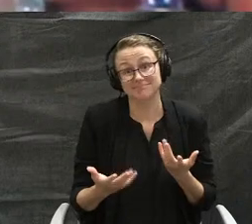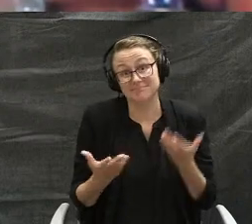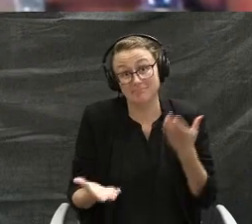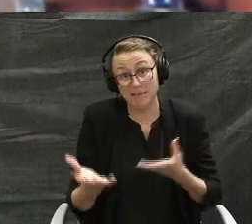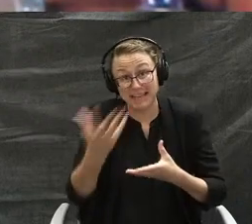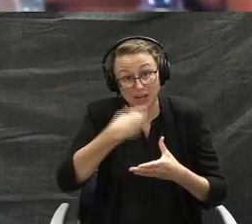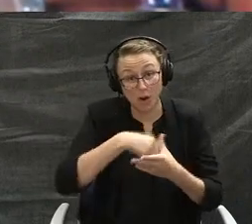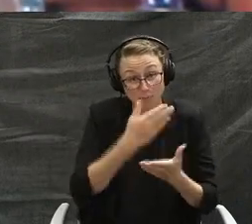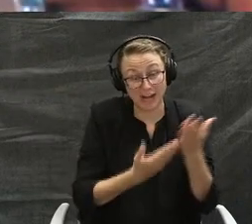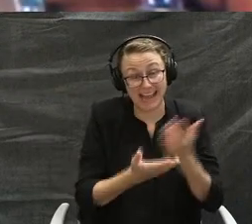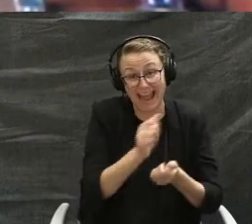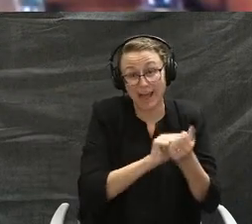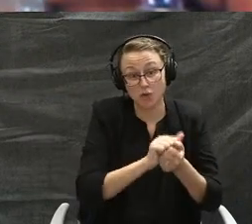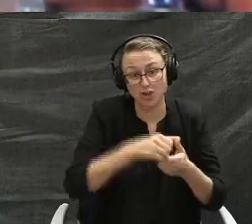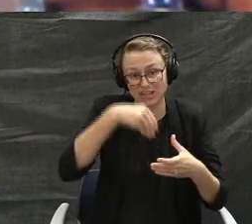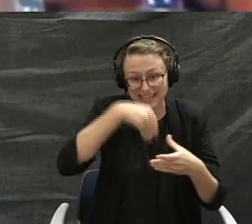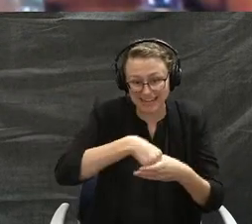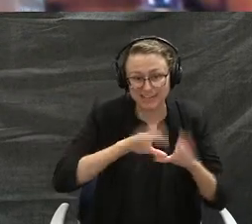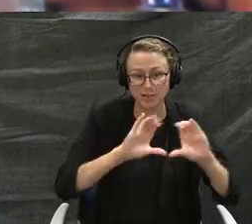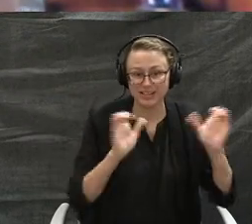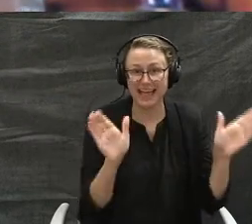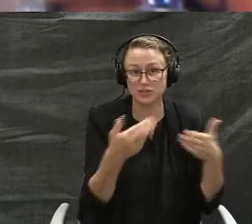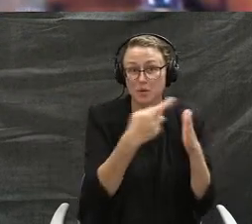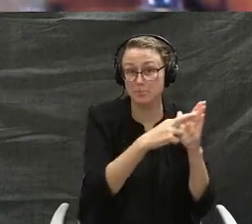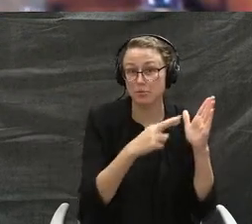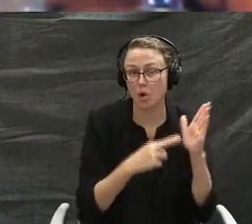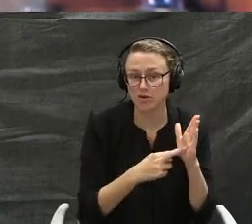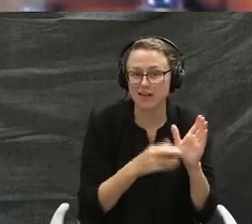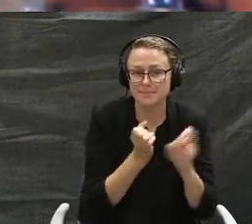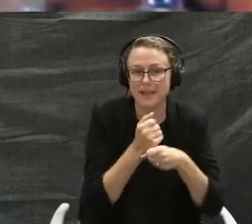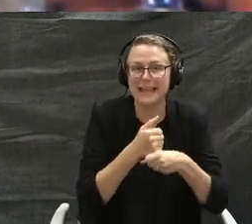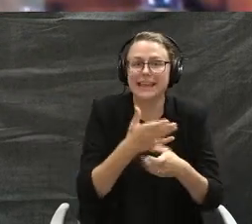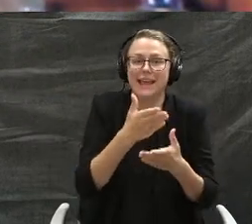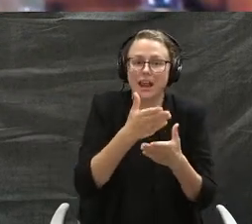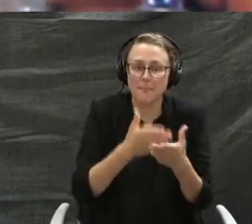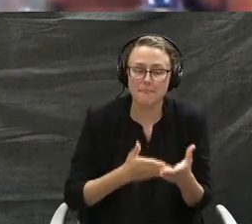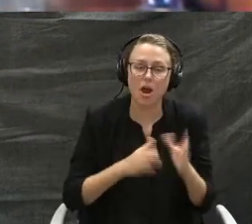hygiene into the classroom protocols, making it a part of the classroom routines.